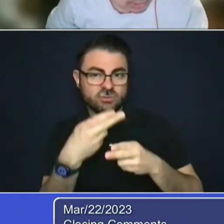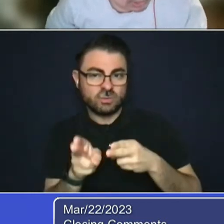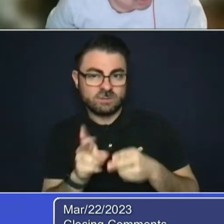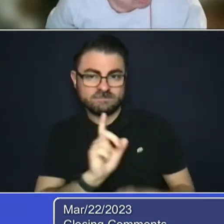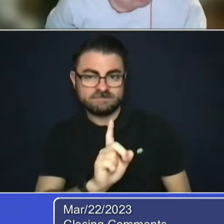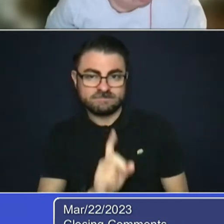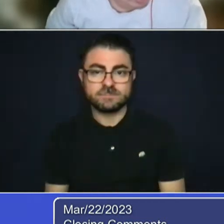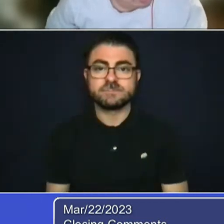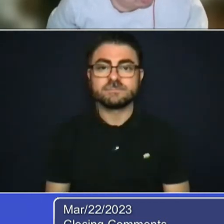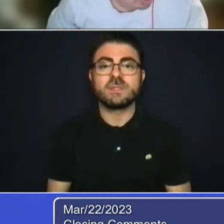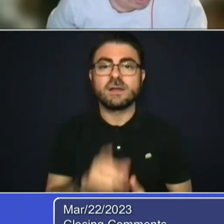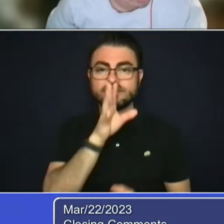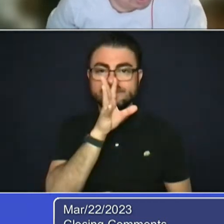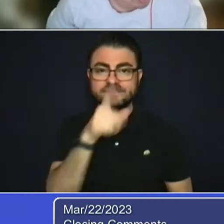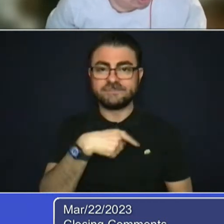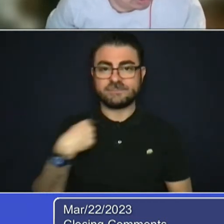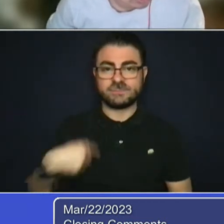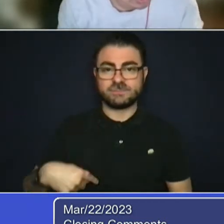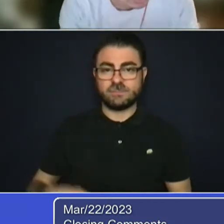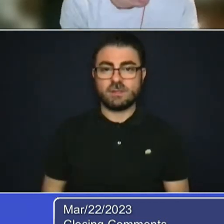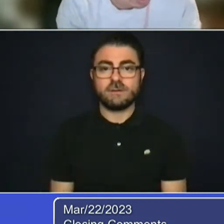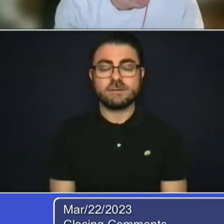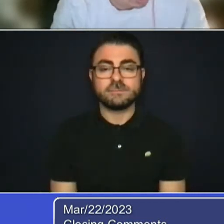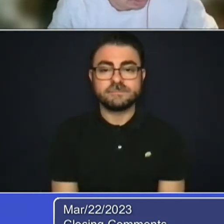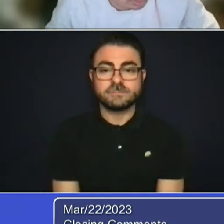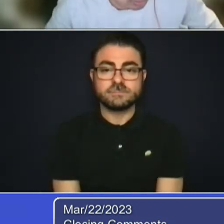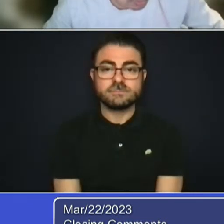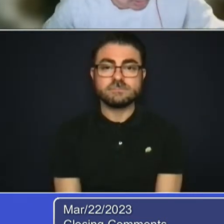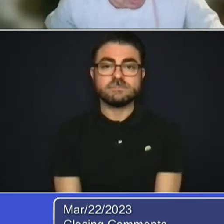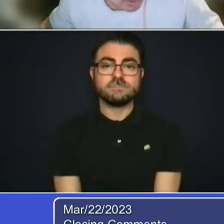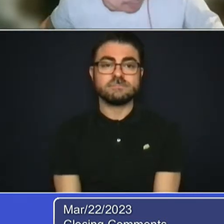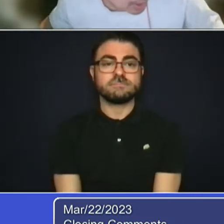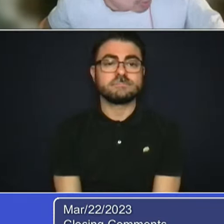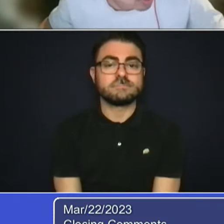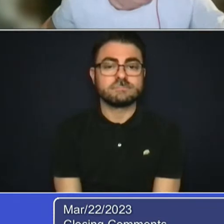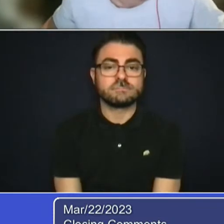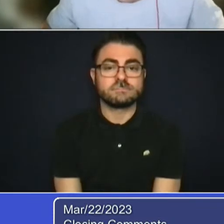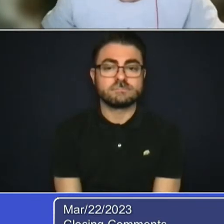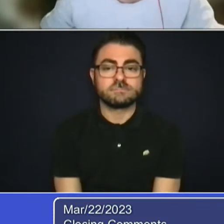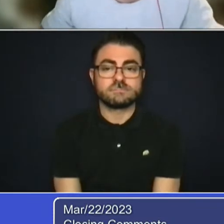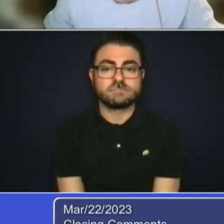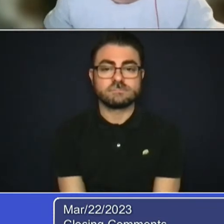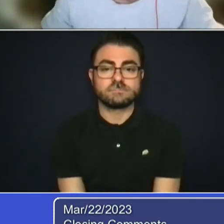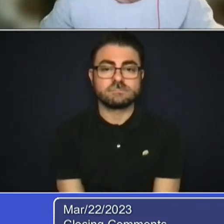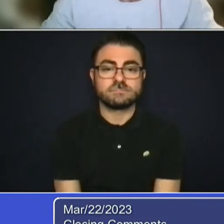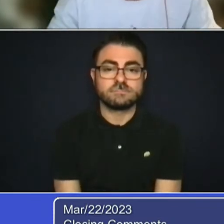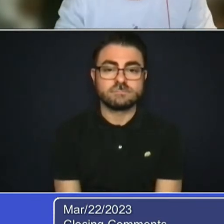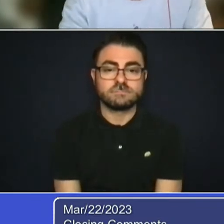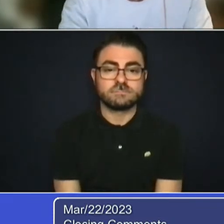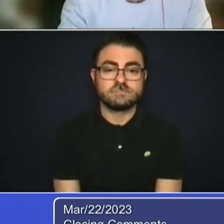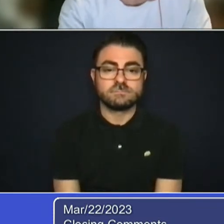UNTIL APRIL 7th TO SEND IN YOUR